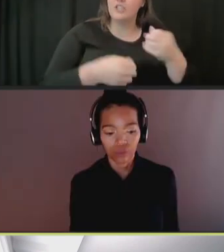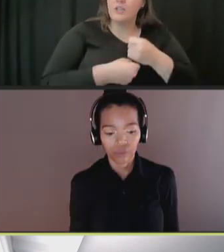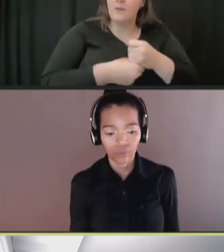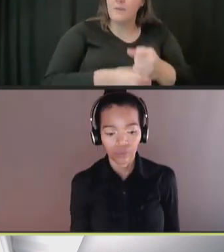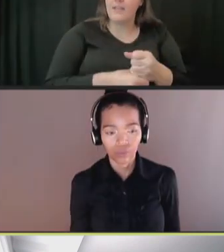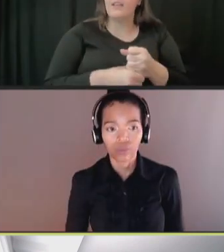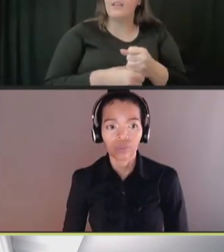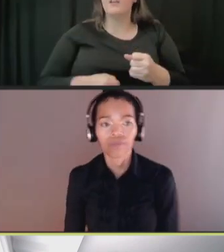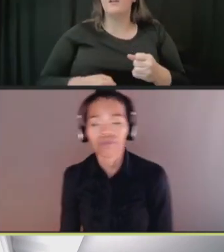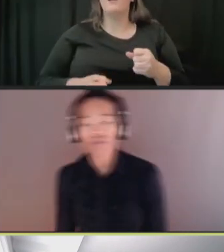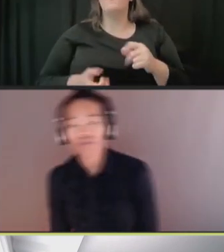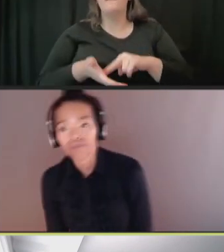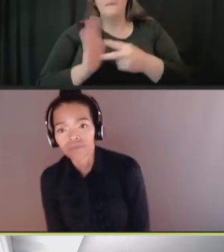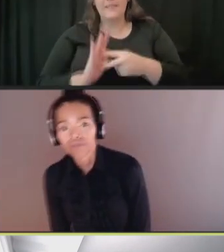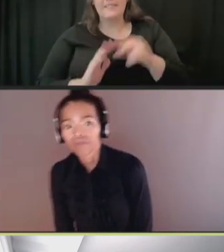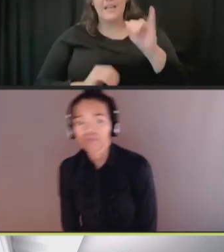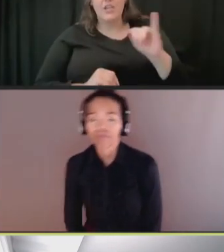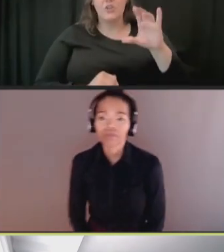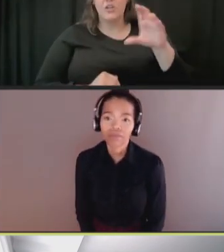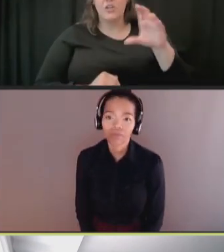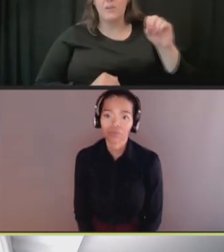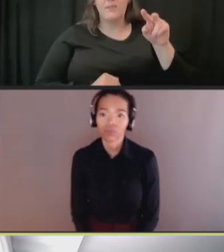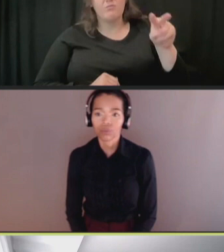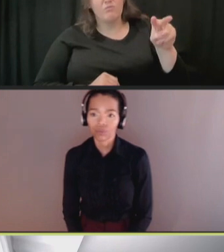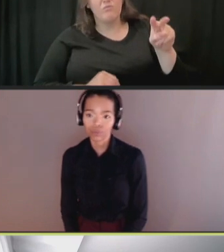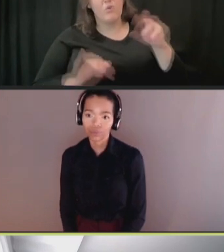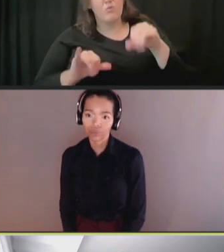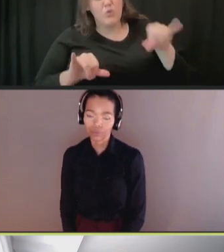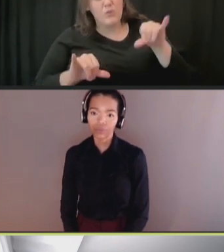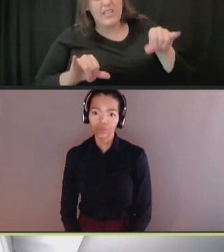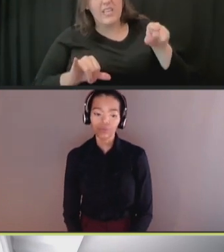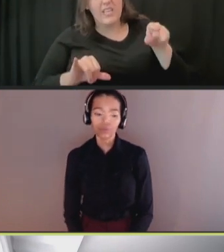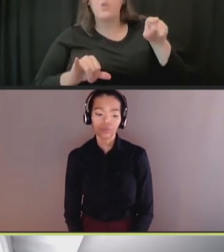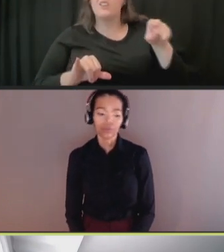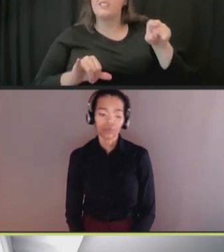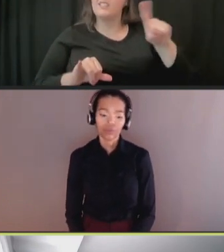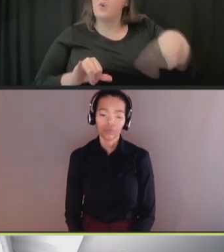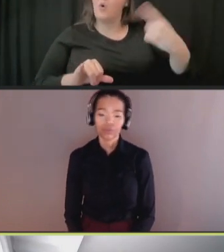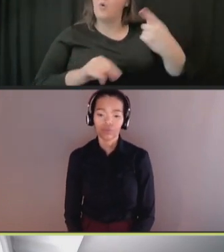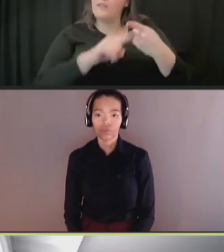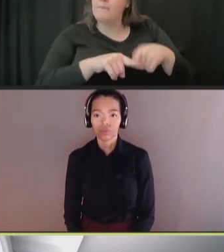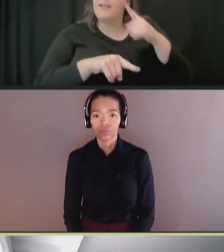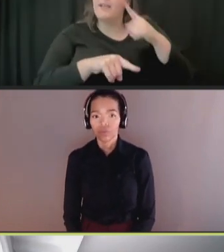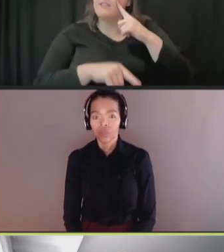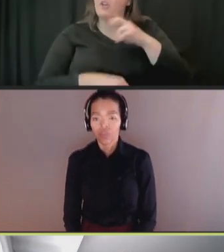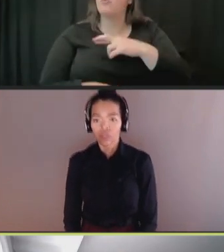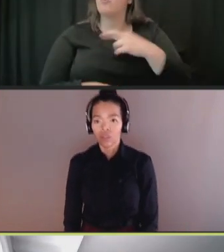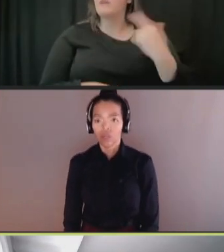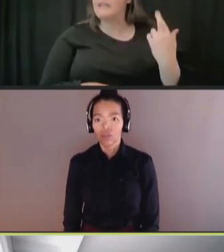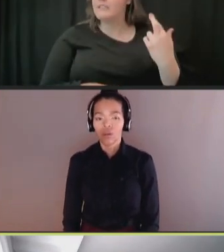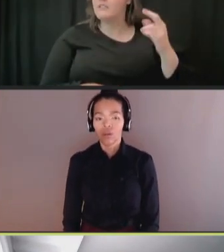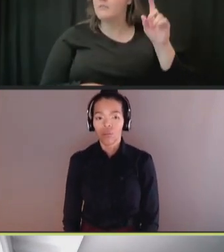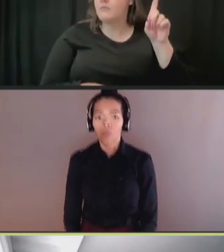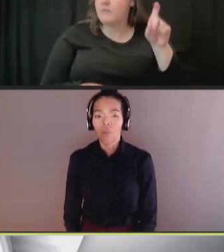as routine and instead may be considered a risk based vaccine. I do have to specify that there